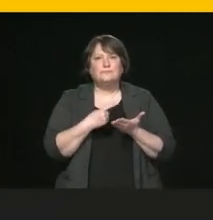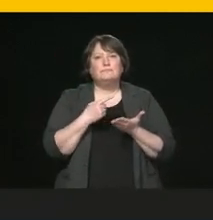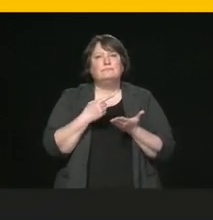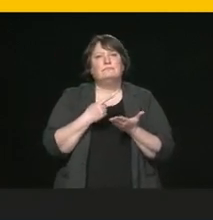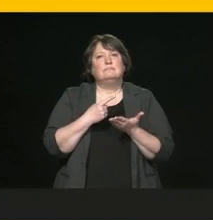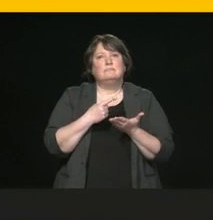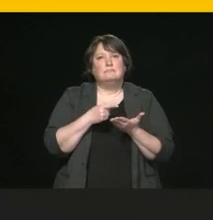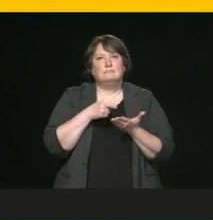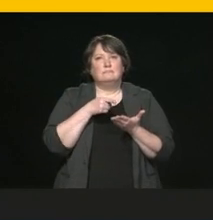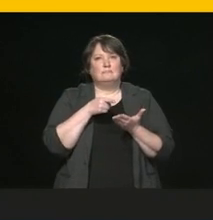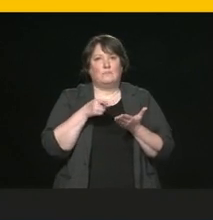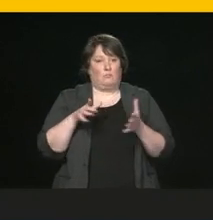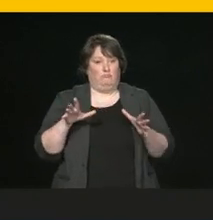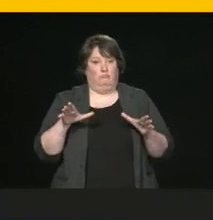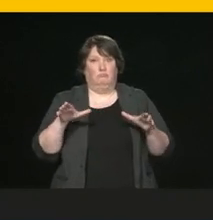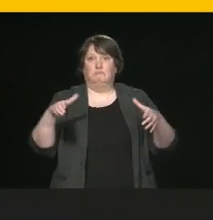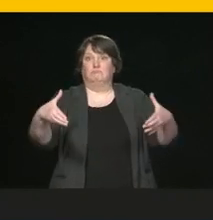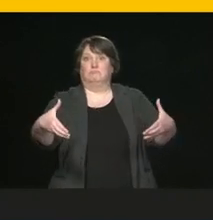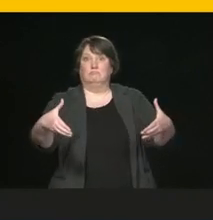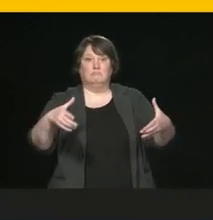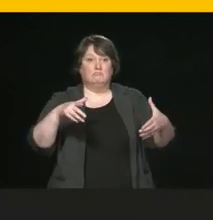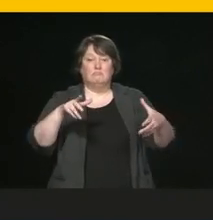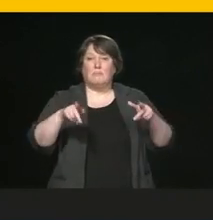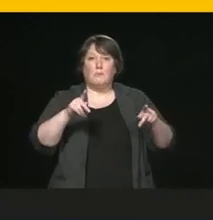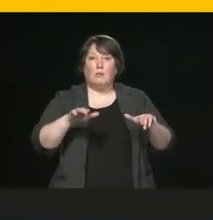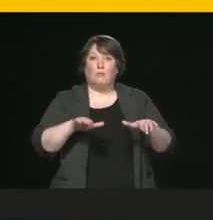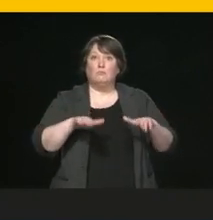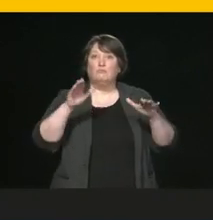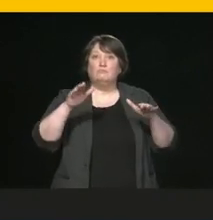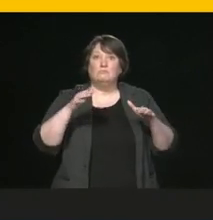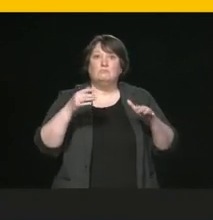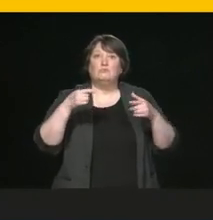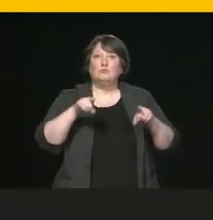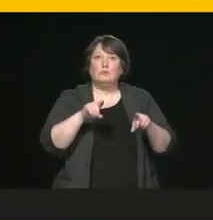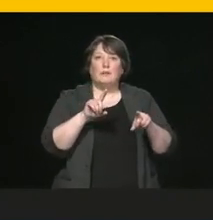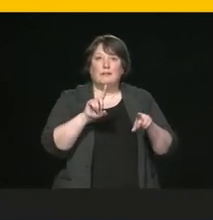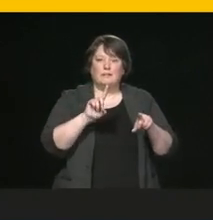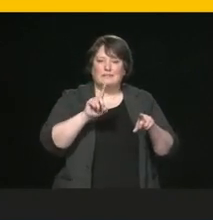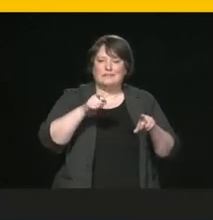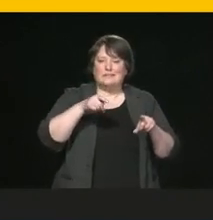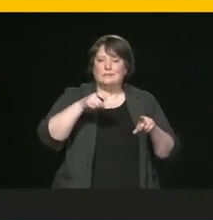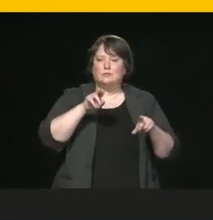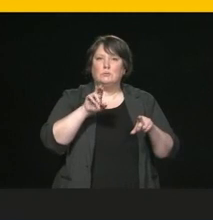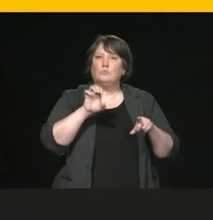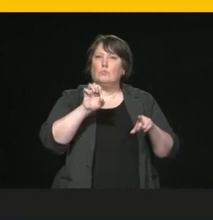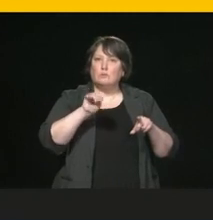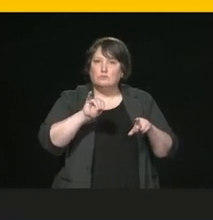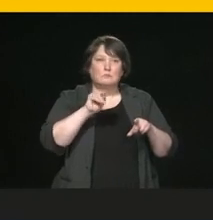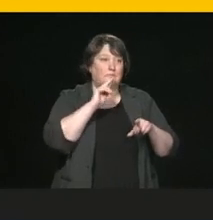IN PARLIAMENT, YOU HEARD ME TALK ABOUT THE CONTRIBUTIONS OF THE LARGEST GENERATION.